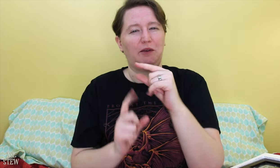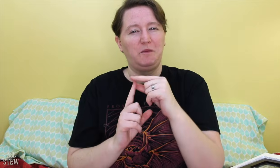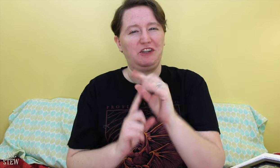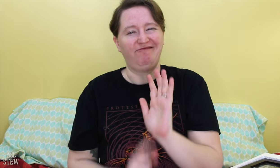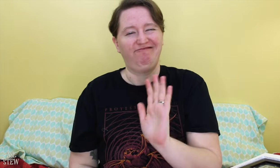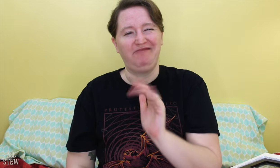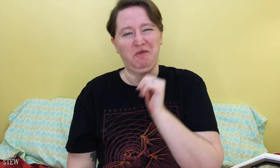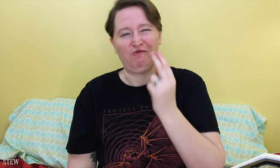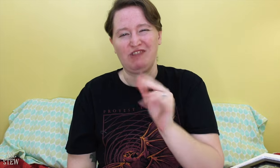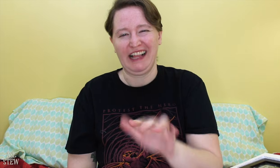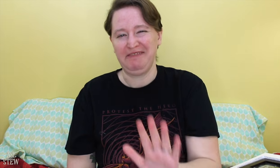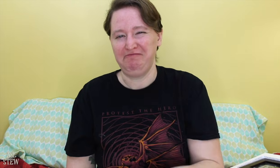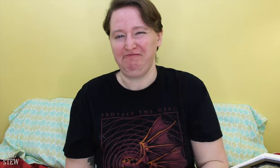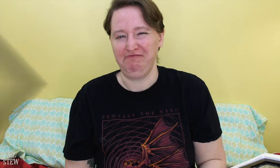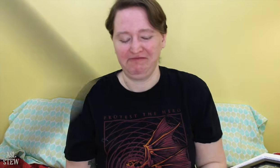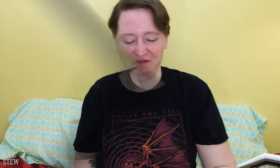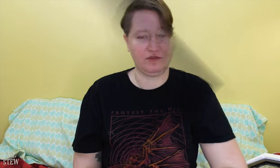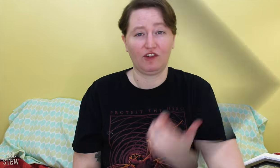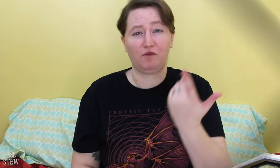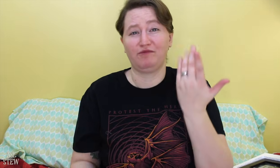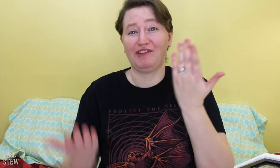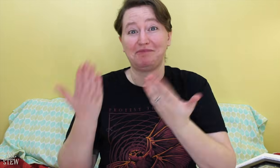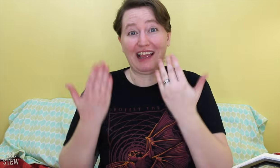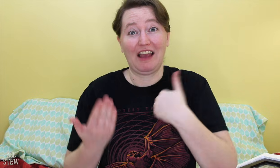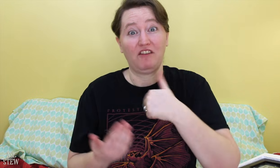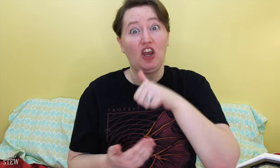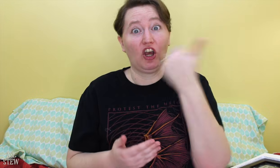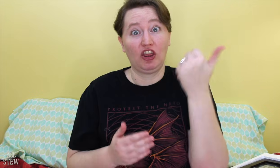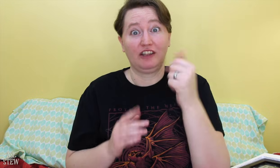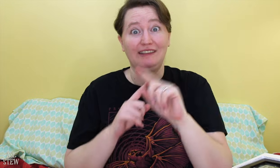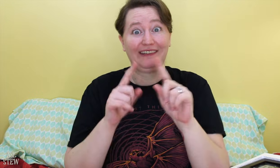but in general avoid using that term.